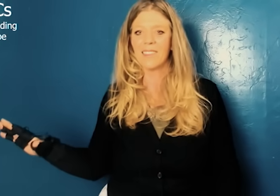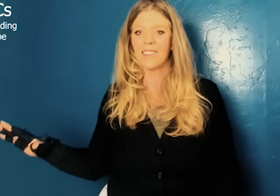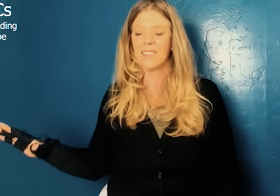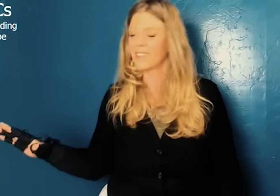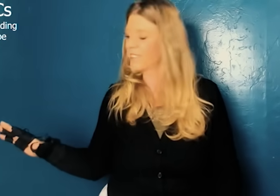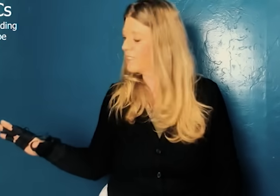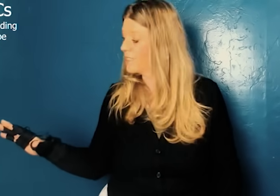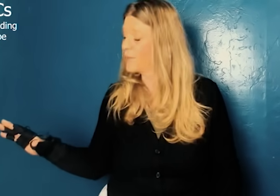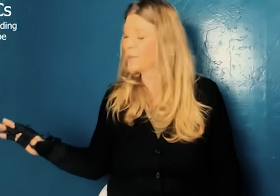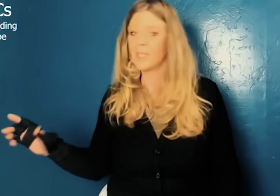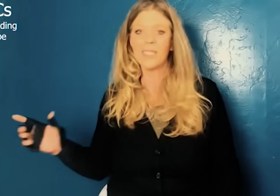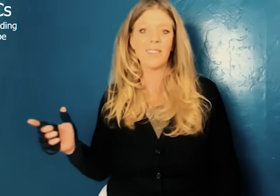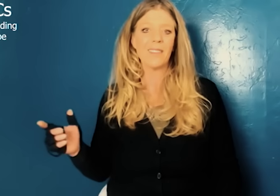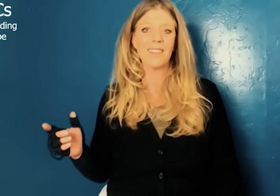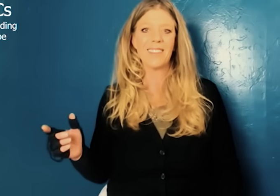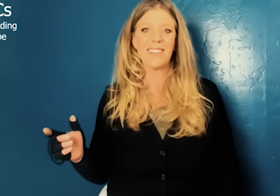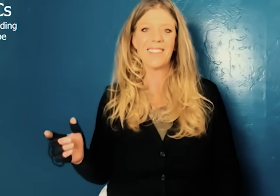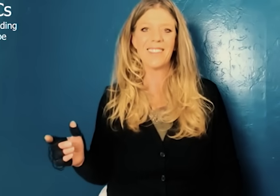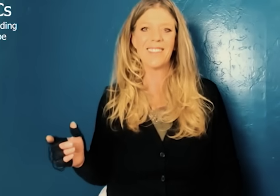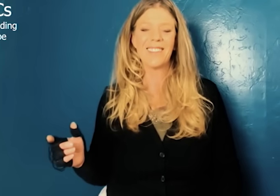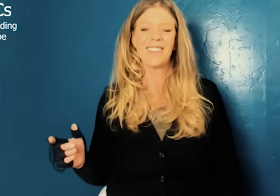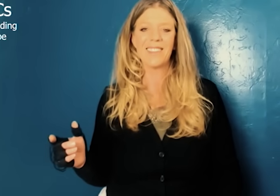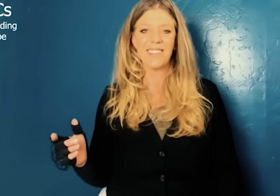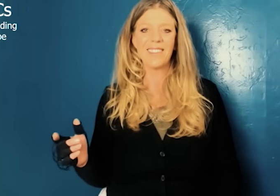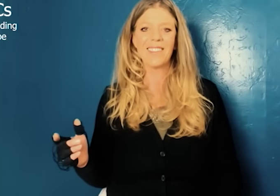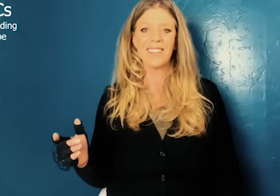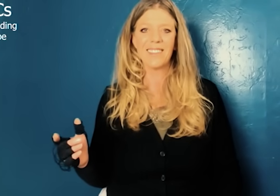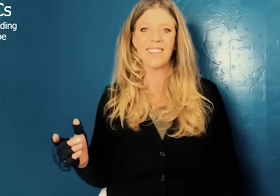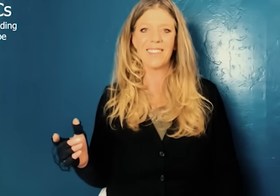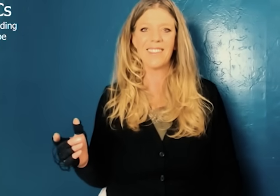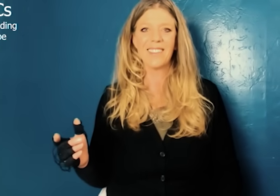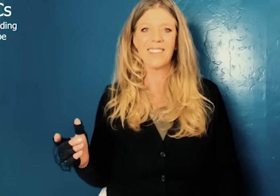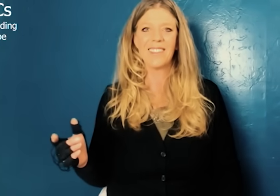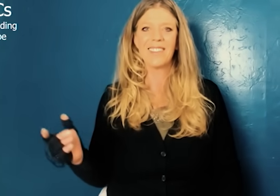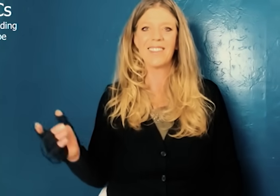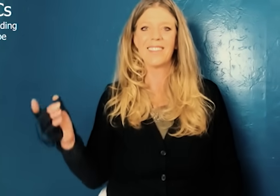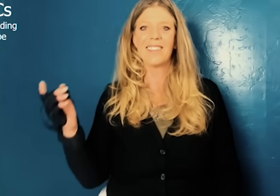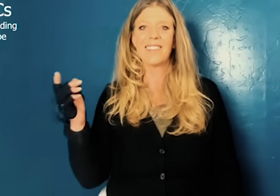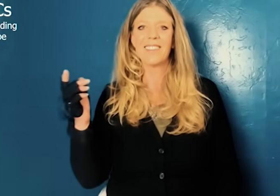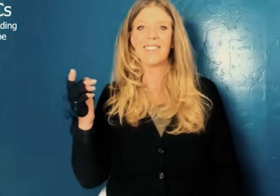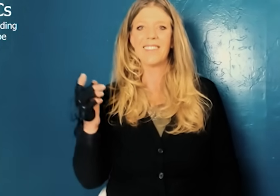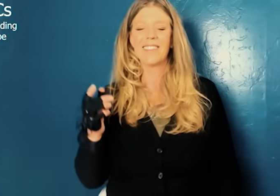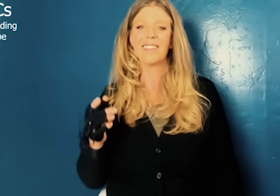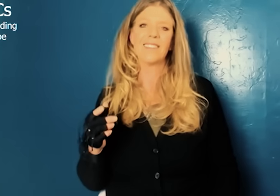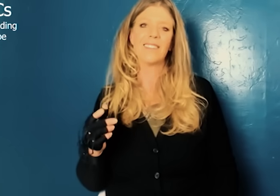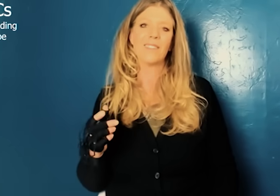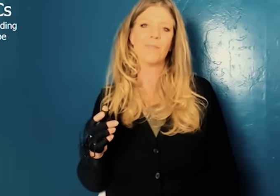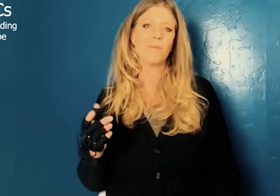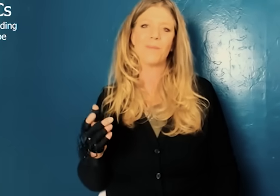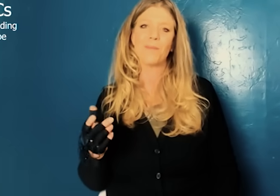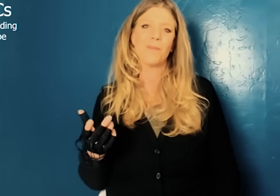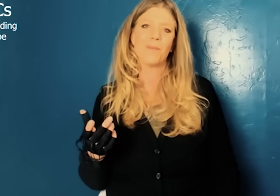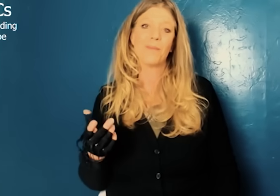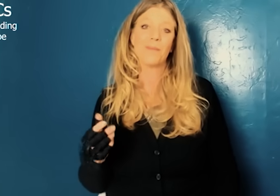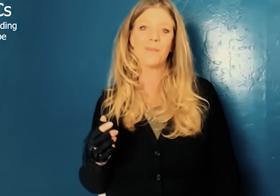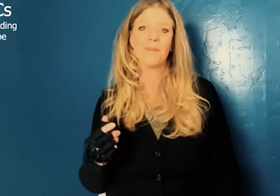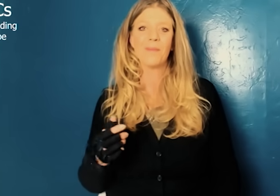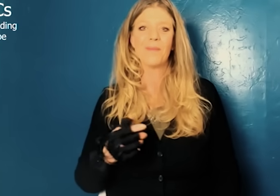You can also simply move your hand to different locations around your body to produce phrases like I am now. It does not take much to communicate with VSACs.